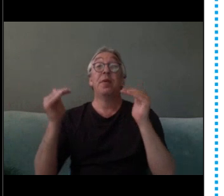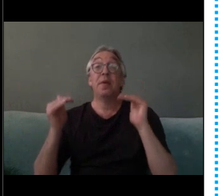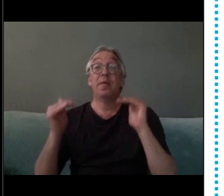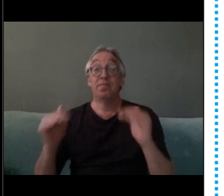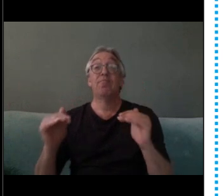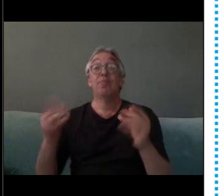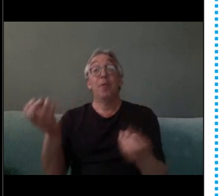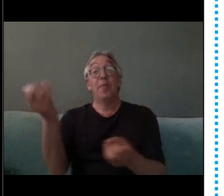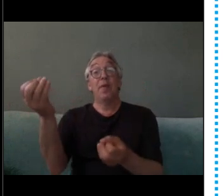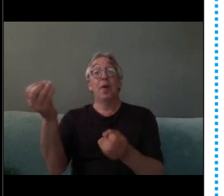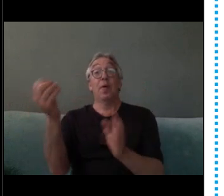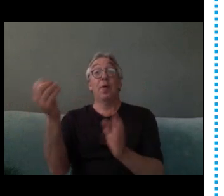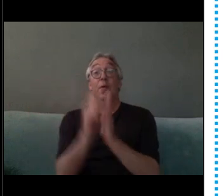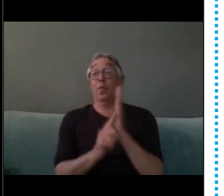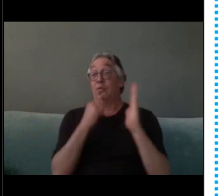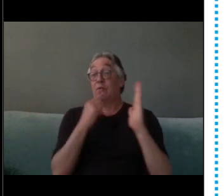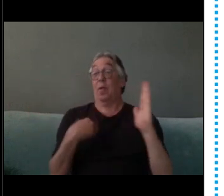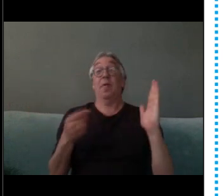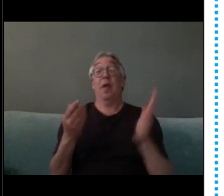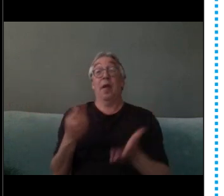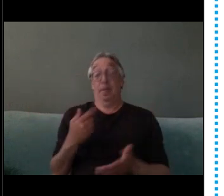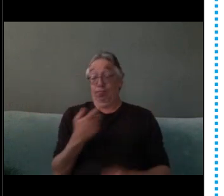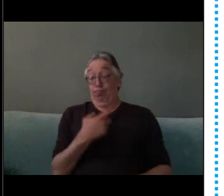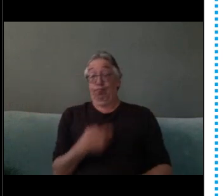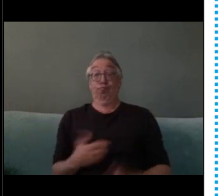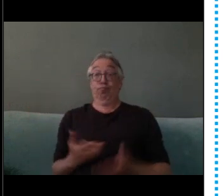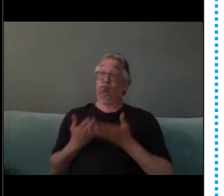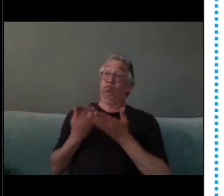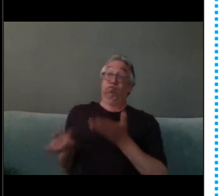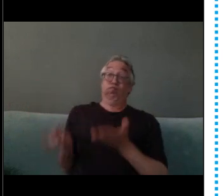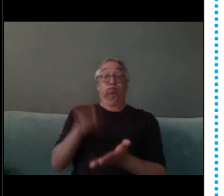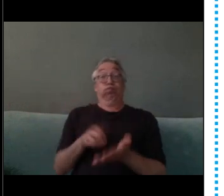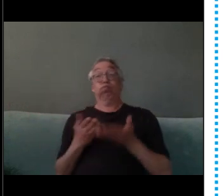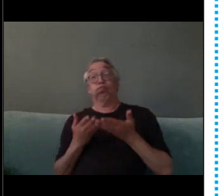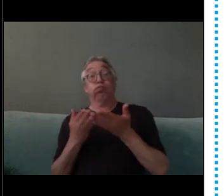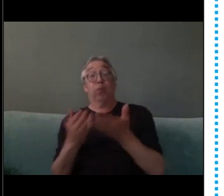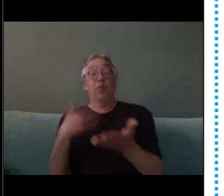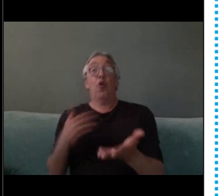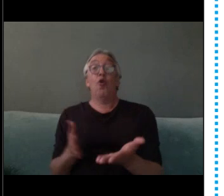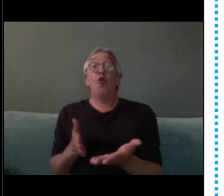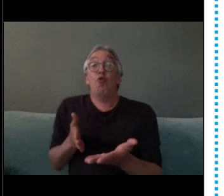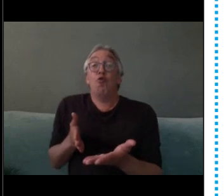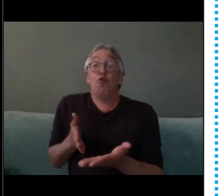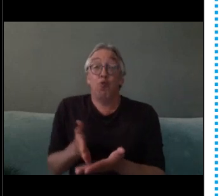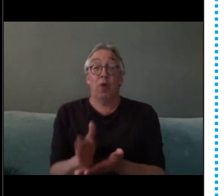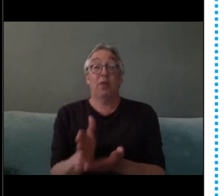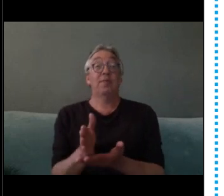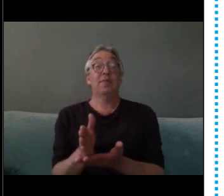And the law also provides the details about how to make complaints